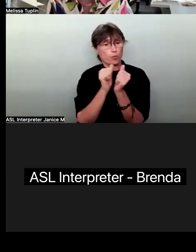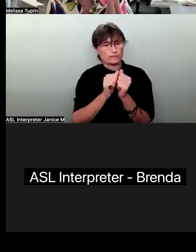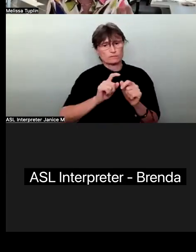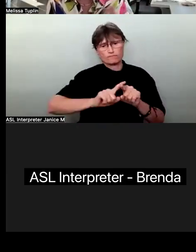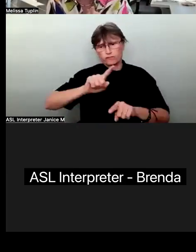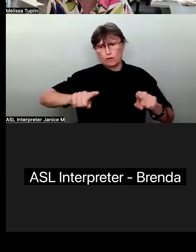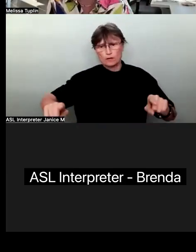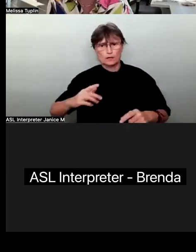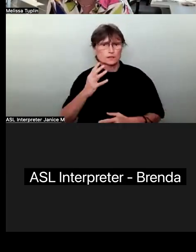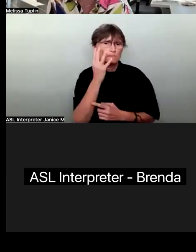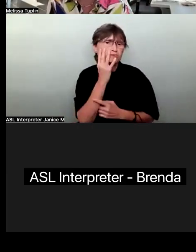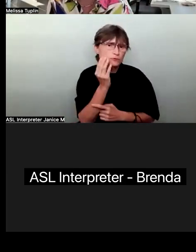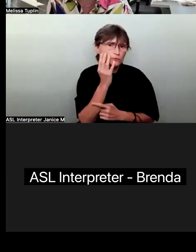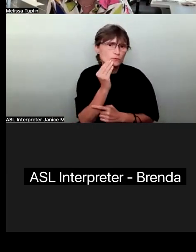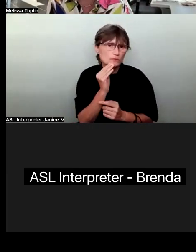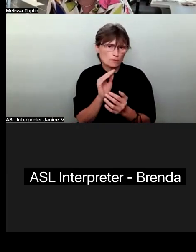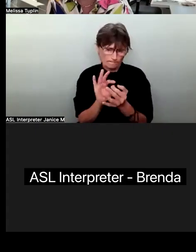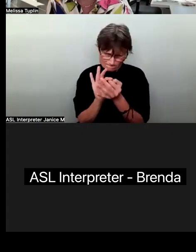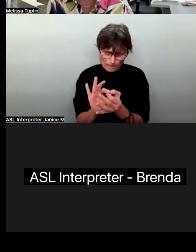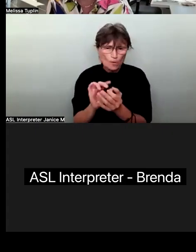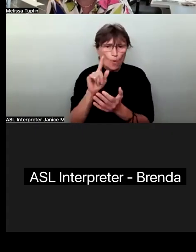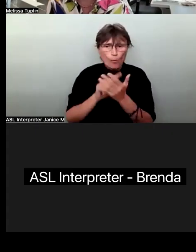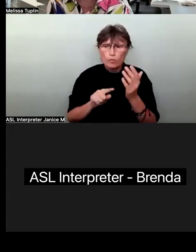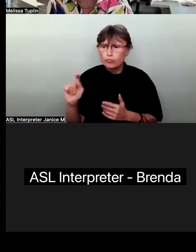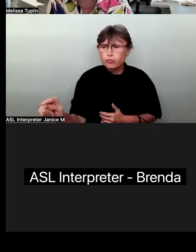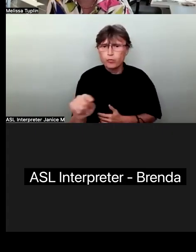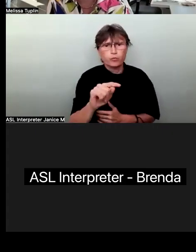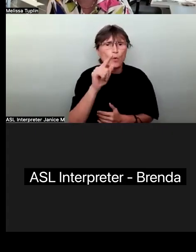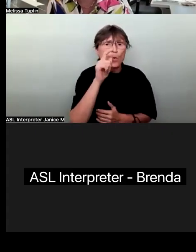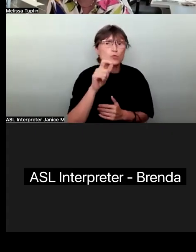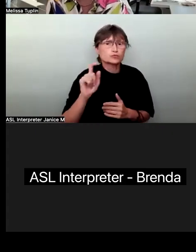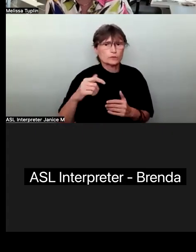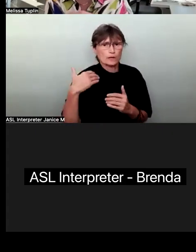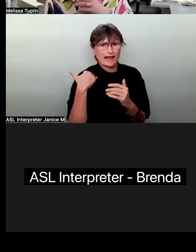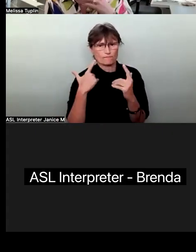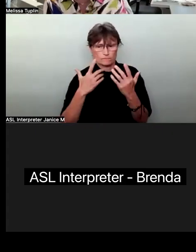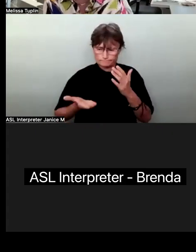of the specific equity-deserving community that they are serving.